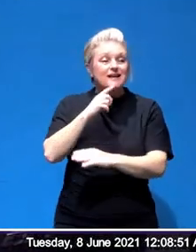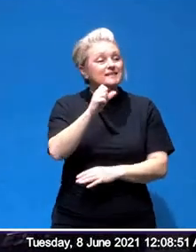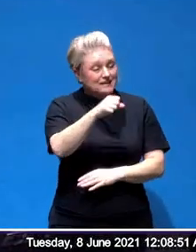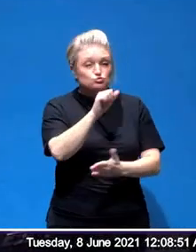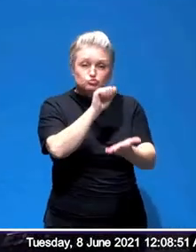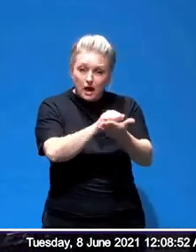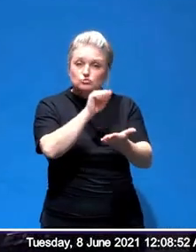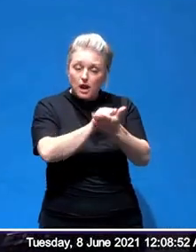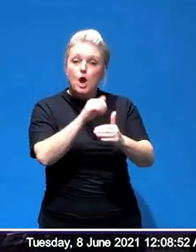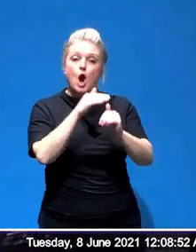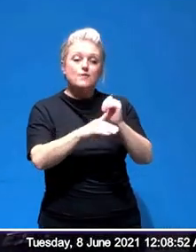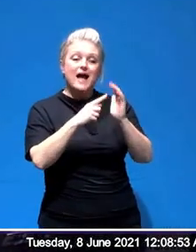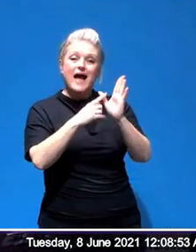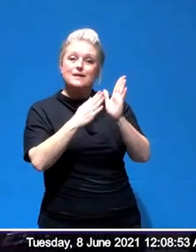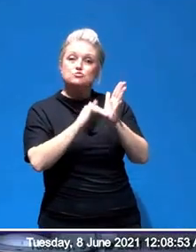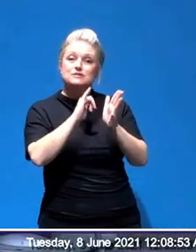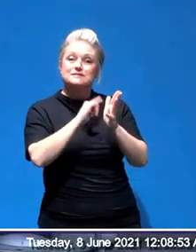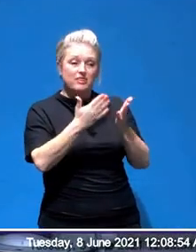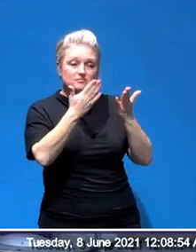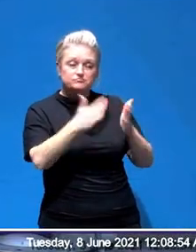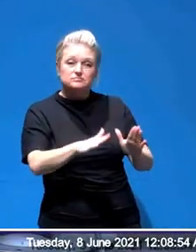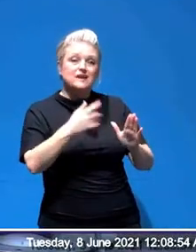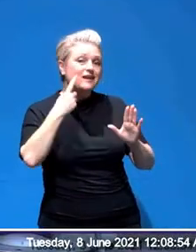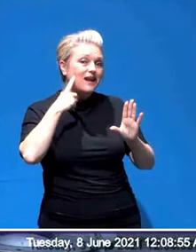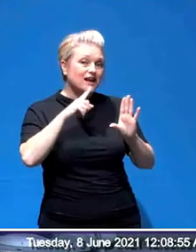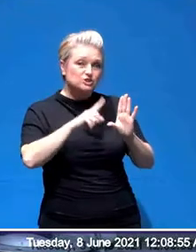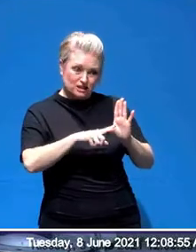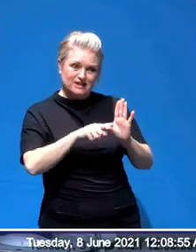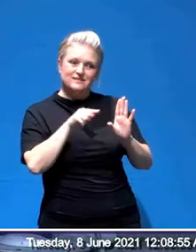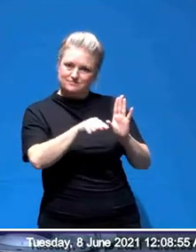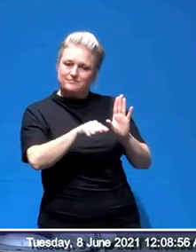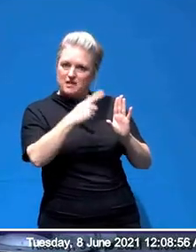What would your view be about community visitors coming into your home? Absolutely.